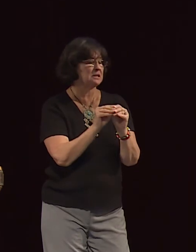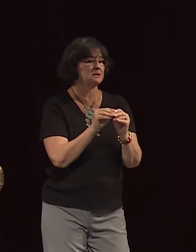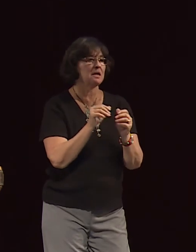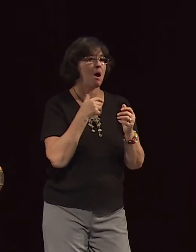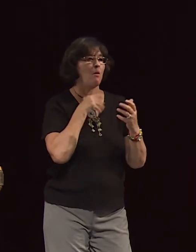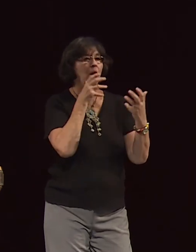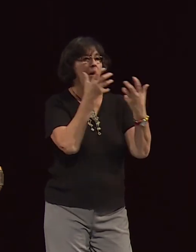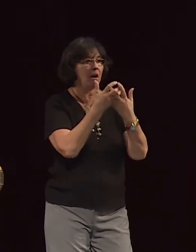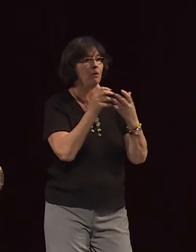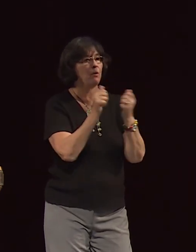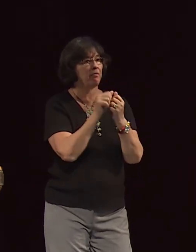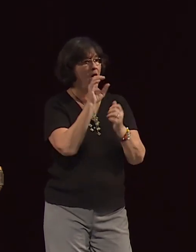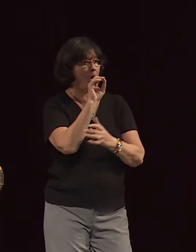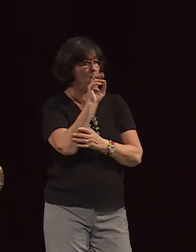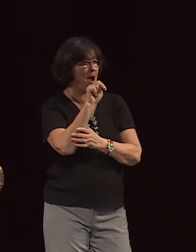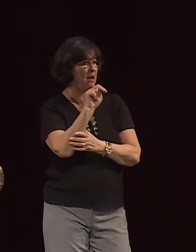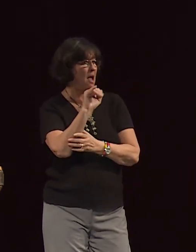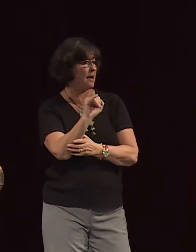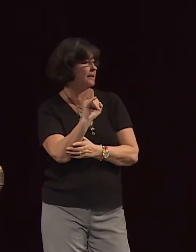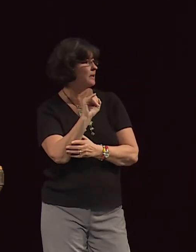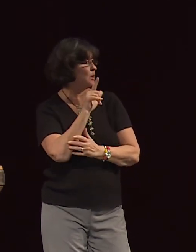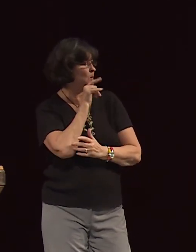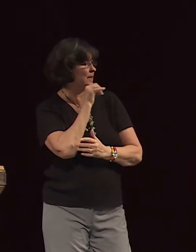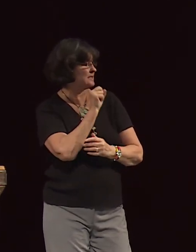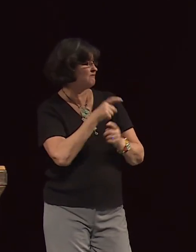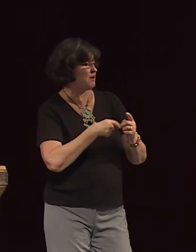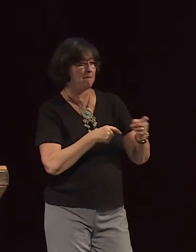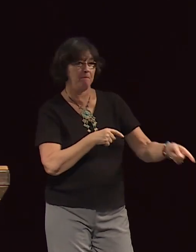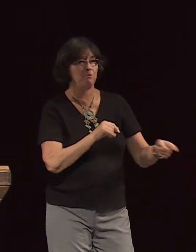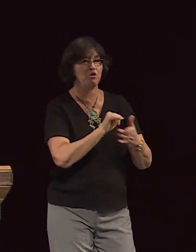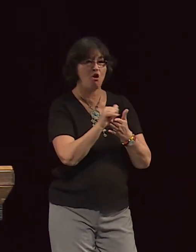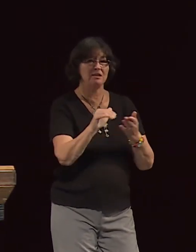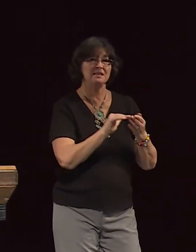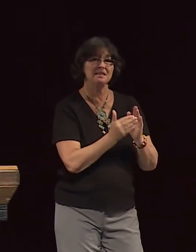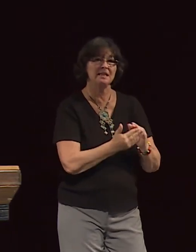and we're gonna talk specifically about ONI...